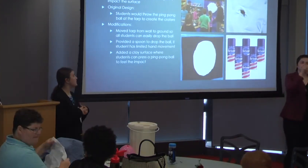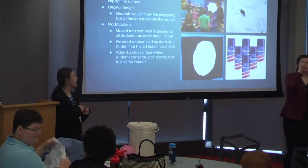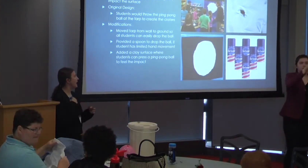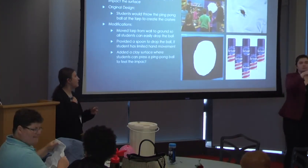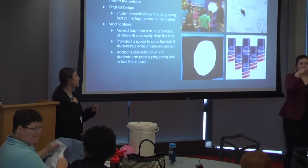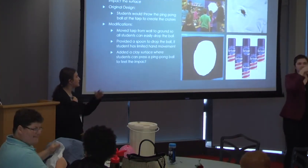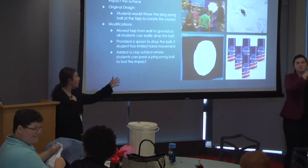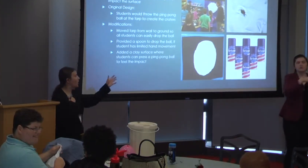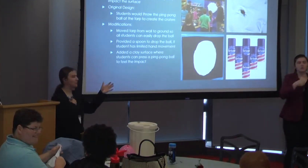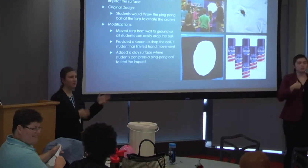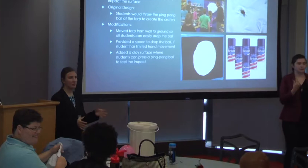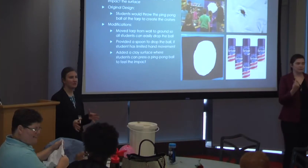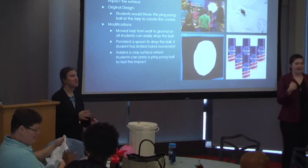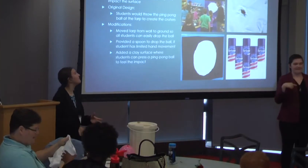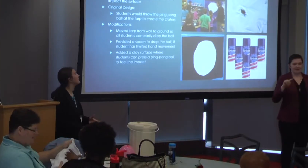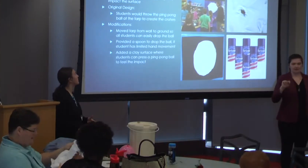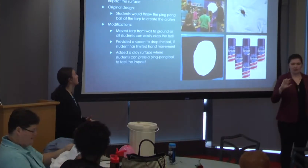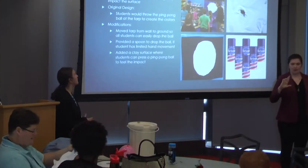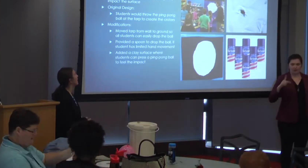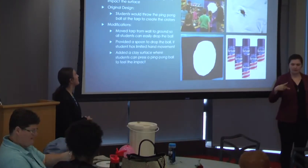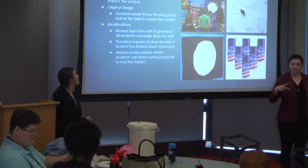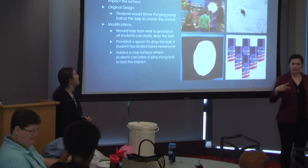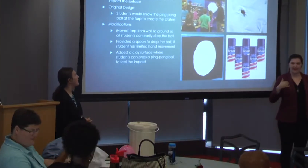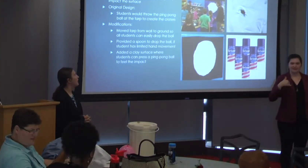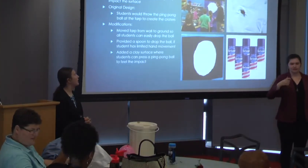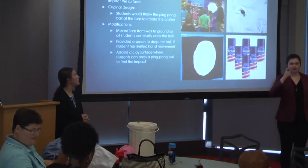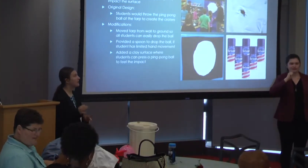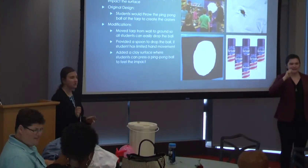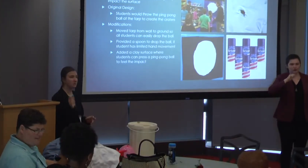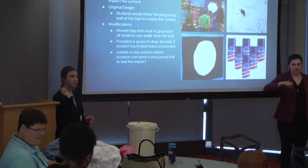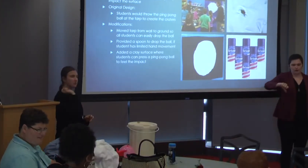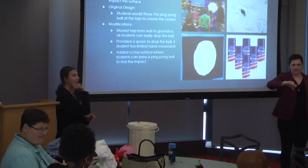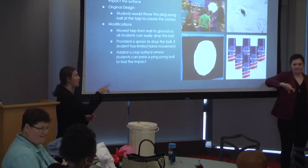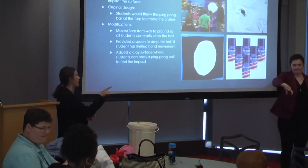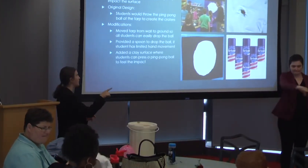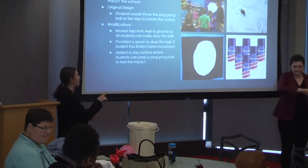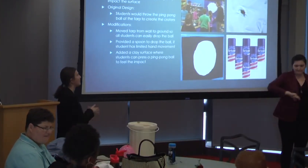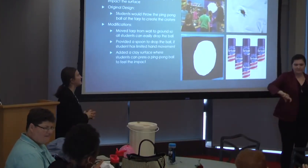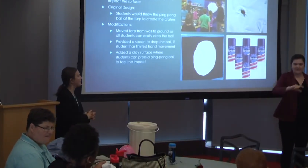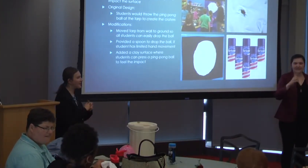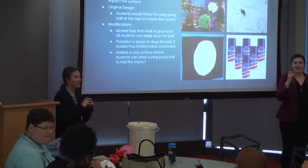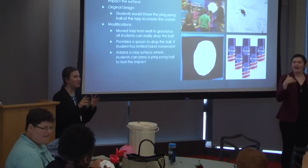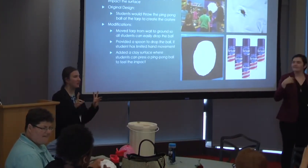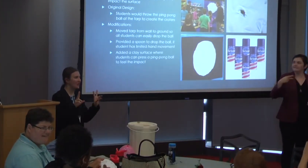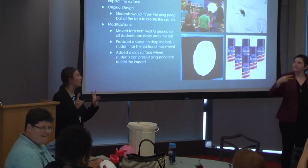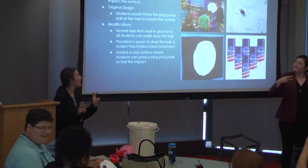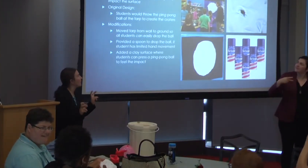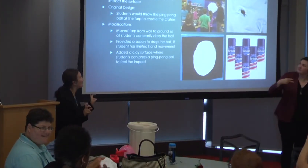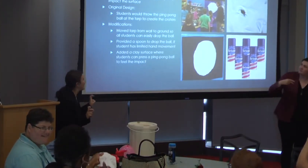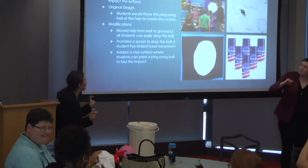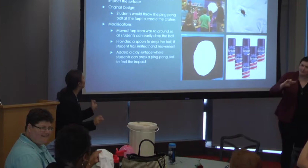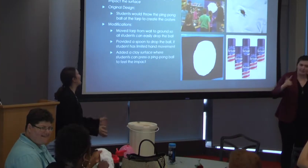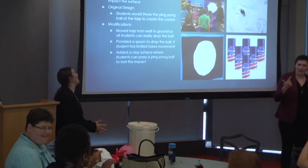we would have a tarp with shaving cream put on it, and kids would throw a hoop on it to, kind of, create a crater.